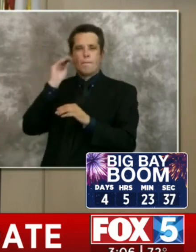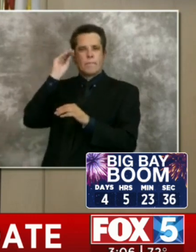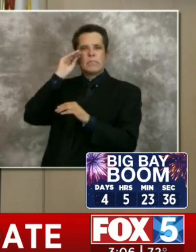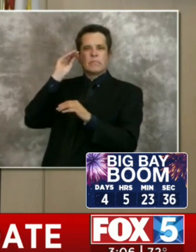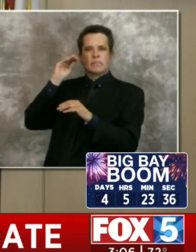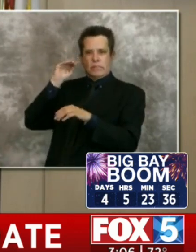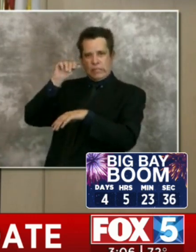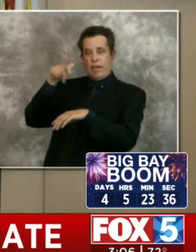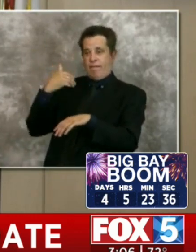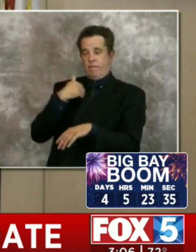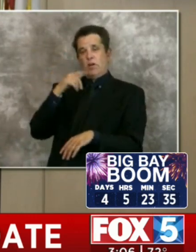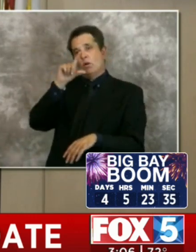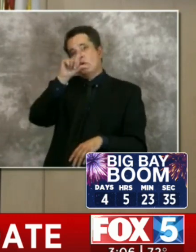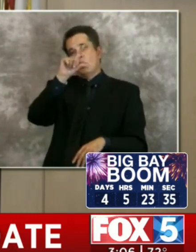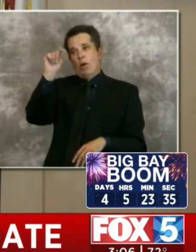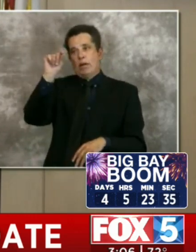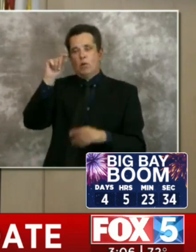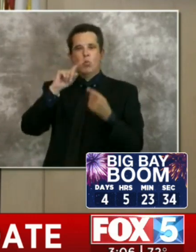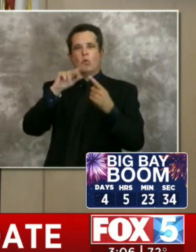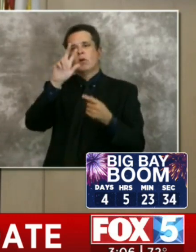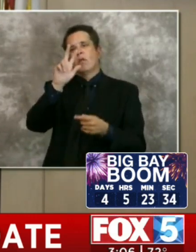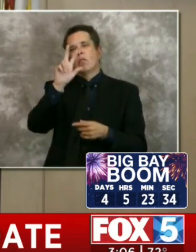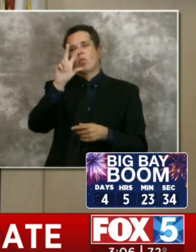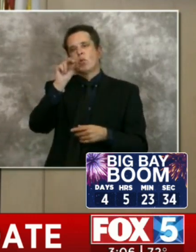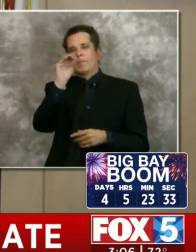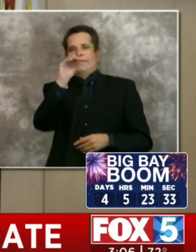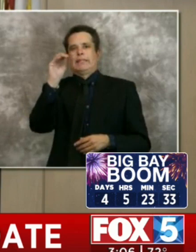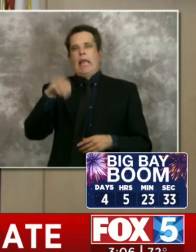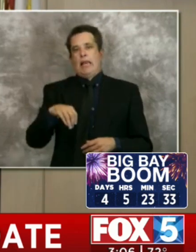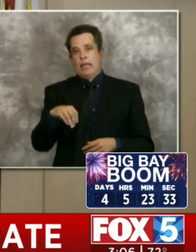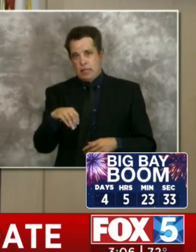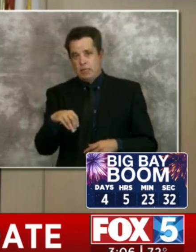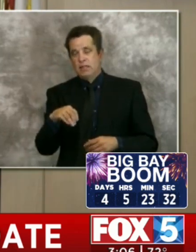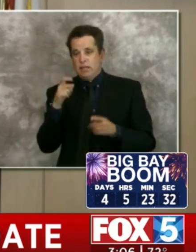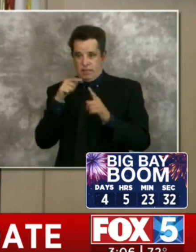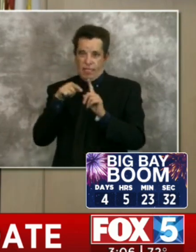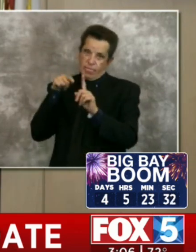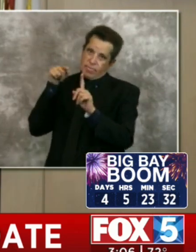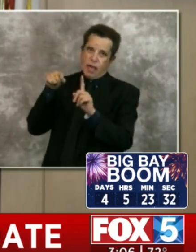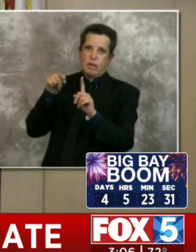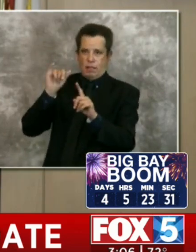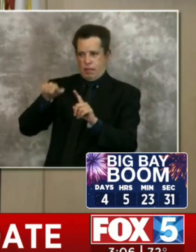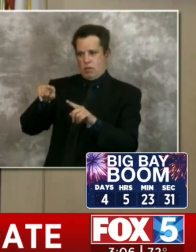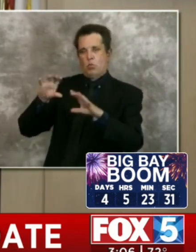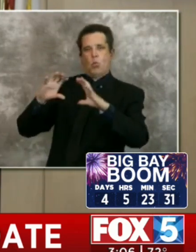FACILITIES. SINCE YESTERDAY. THE SECOND GROUP IS RELATED TO EARN ON SKILLED NURSING FACILITY KIND OF THE SETTINGS